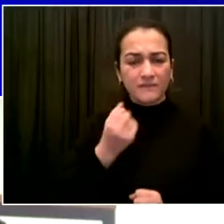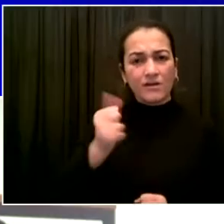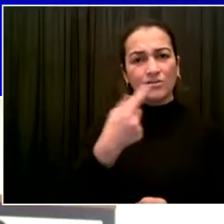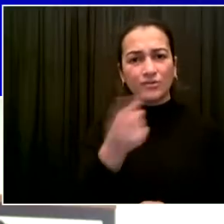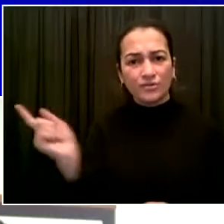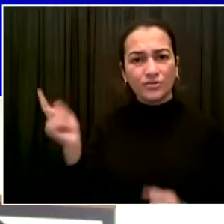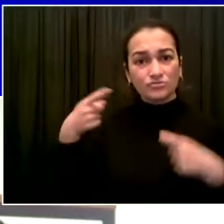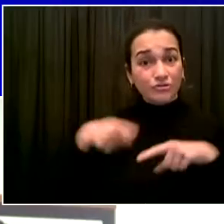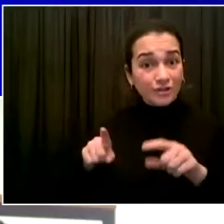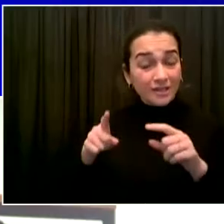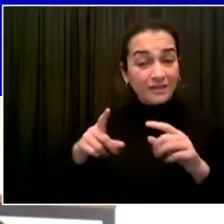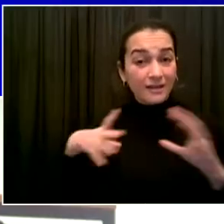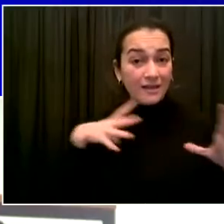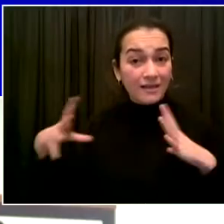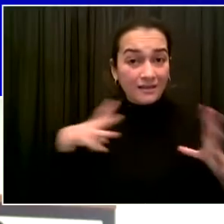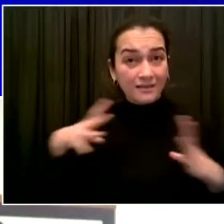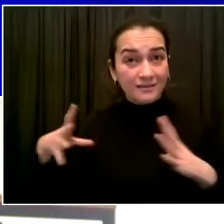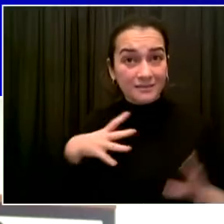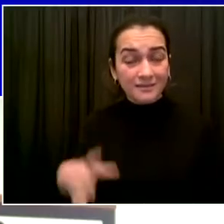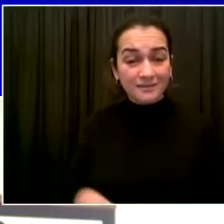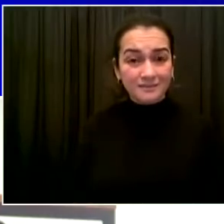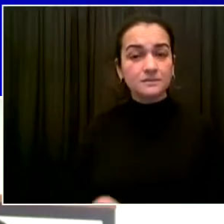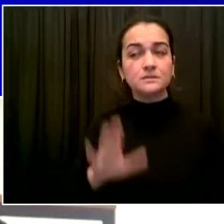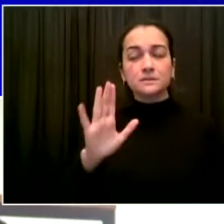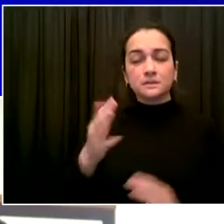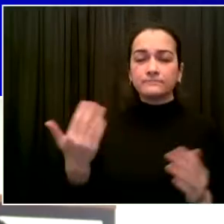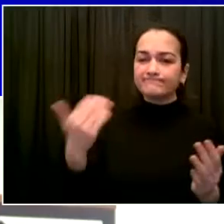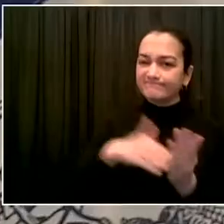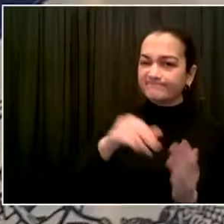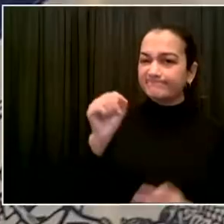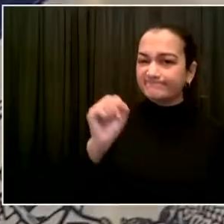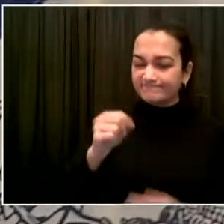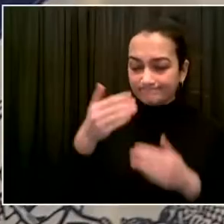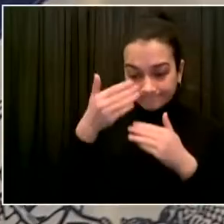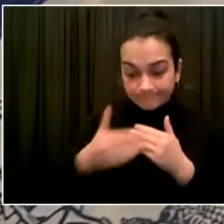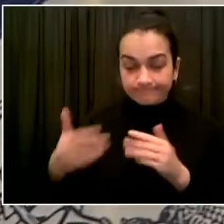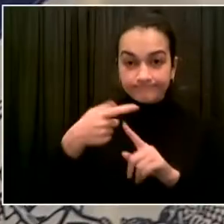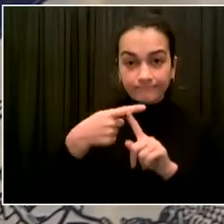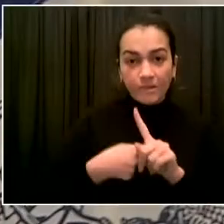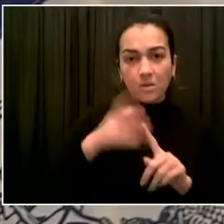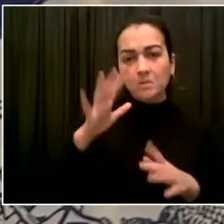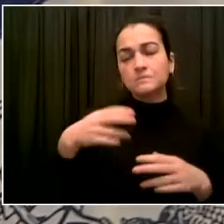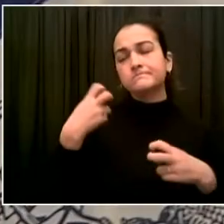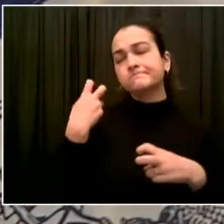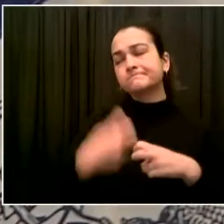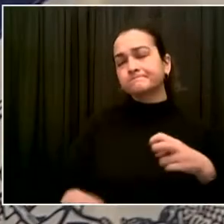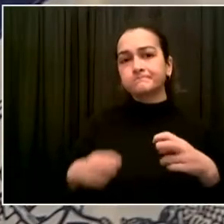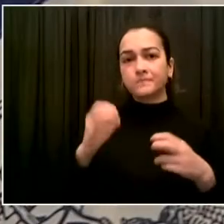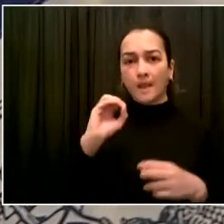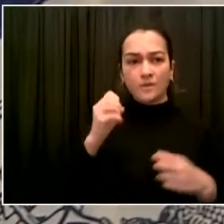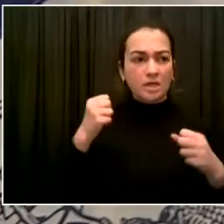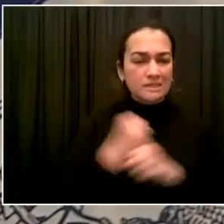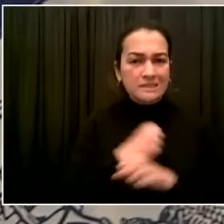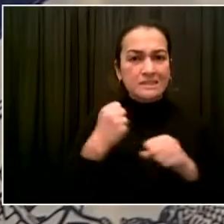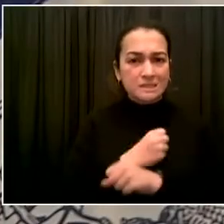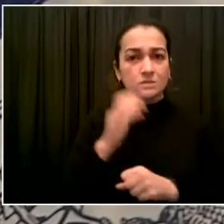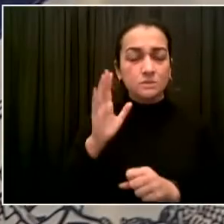WHAT DR. CHOKSHI SAID THAT WE EXPECT THIS TO BE A MATTER OF